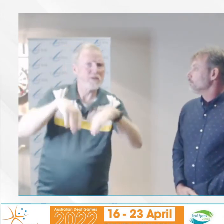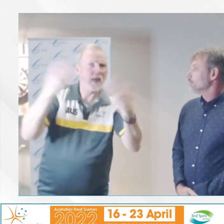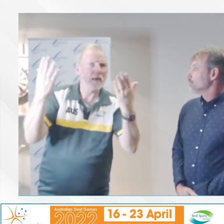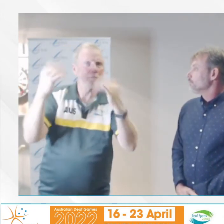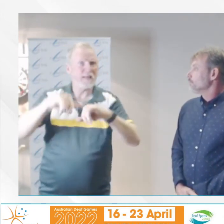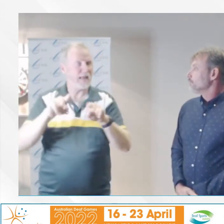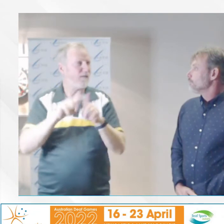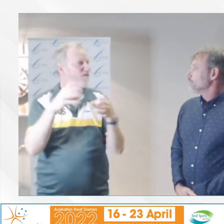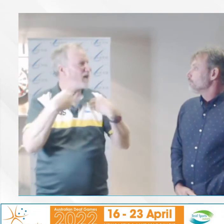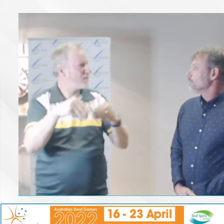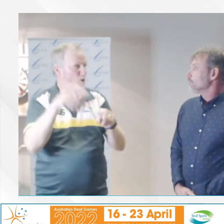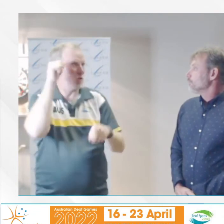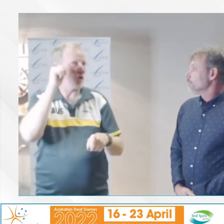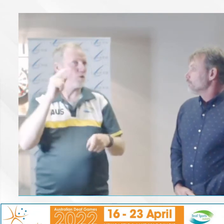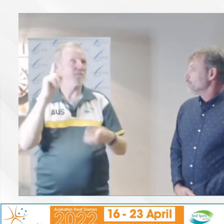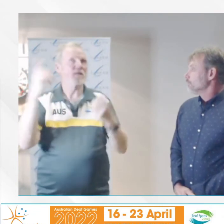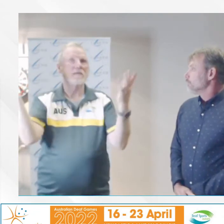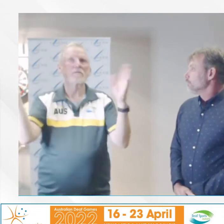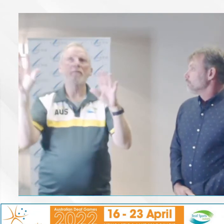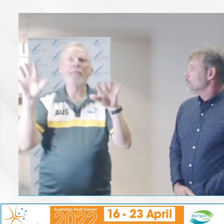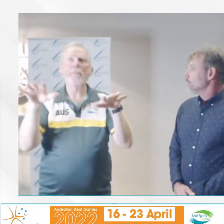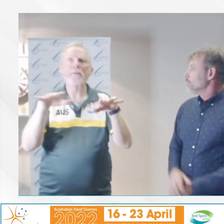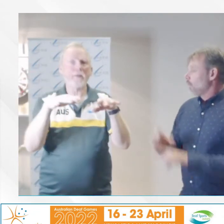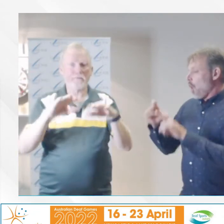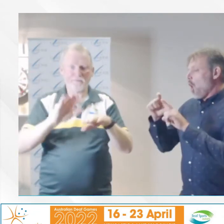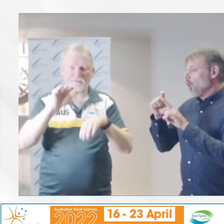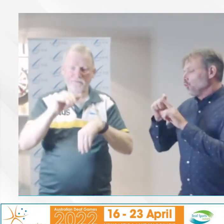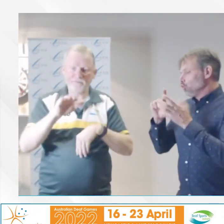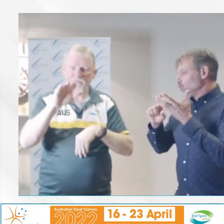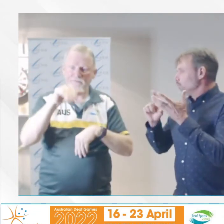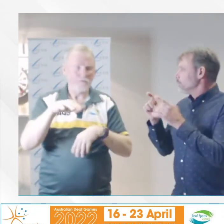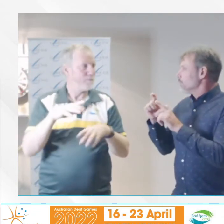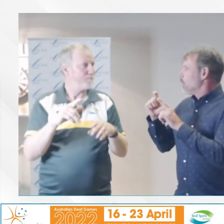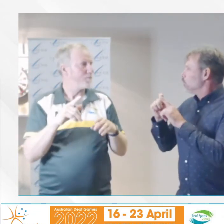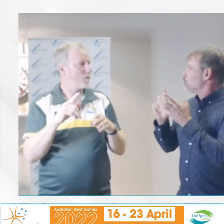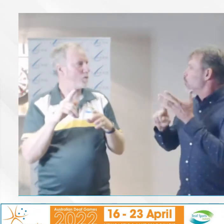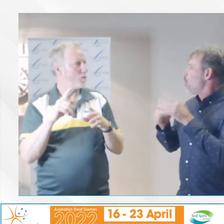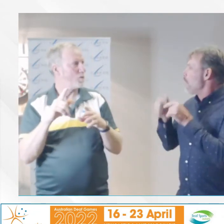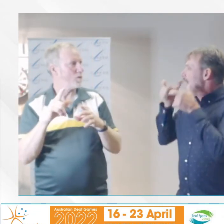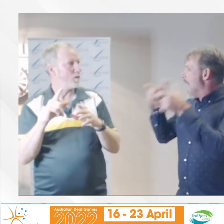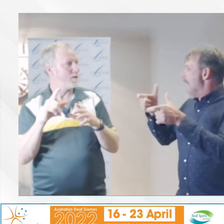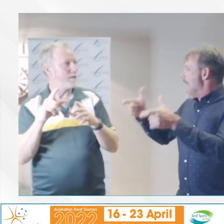areas to make sure we can predict a good day because we'd hate to post it on a flight day